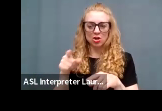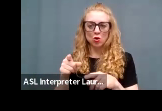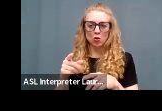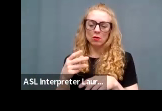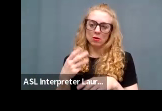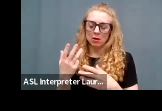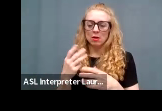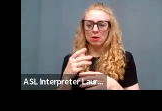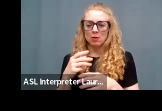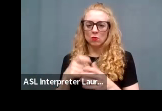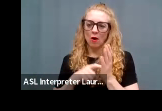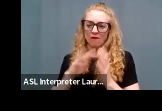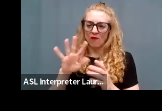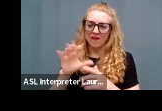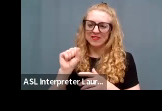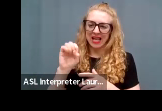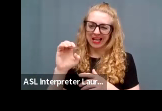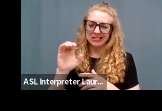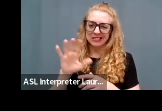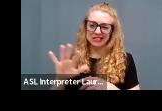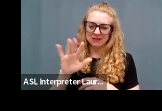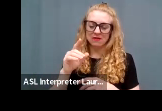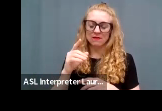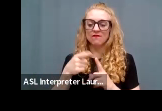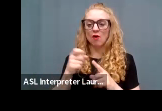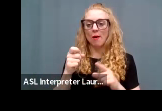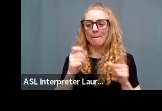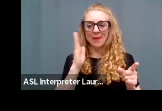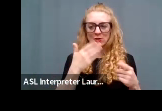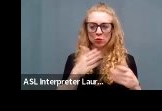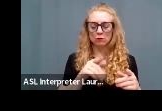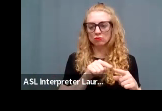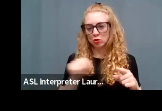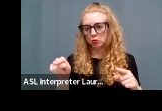seconds on average to get from his bedroom to his kitchen to make coffee every morning